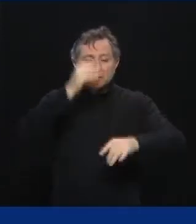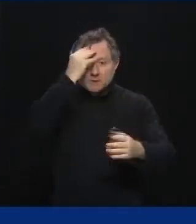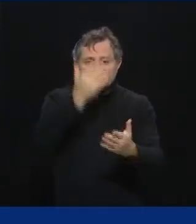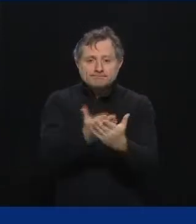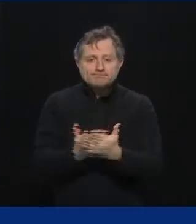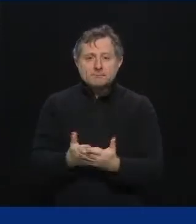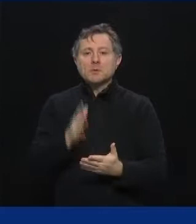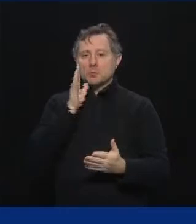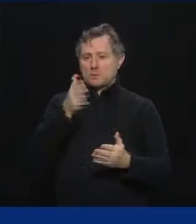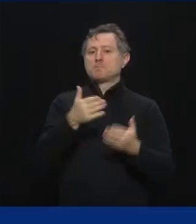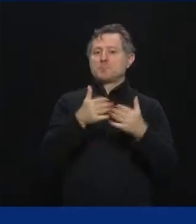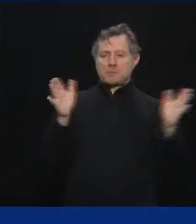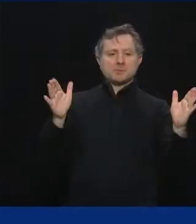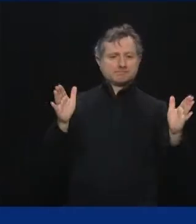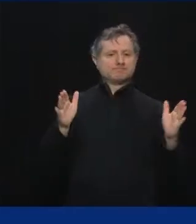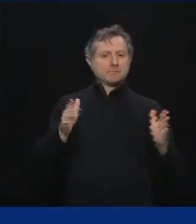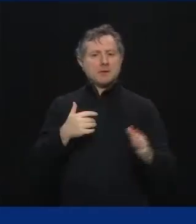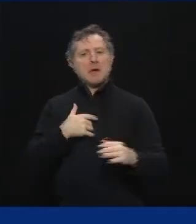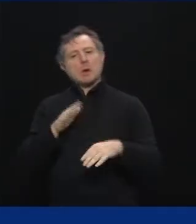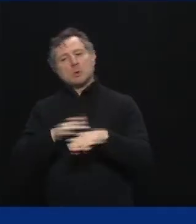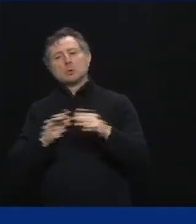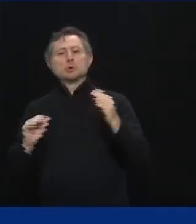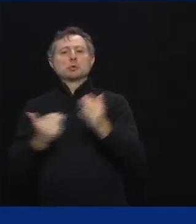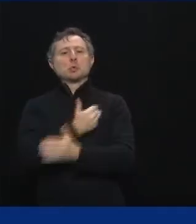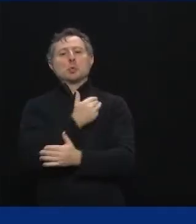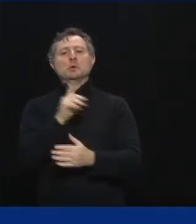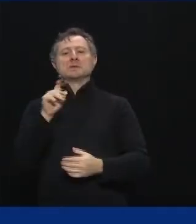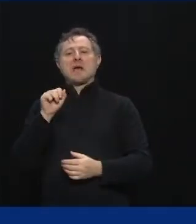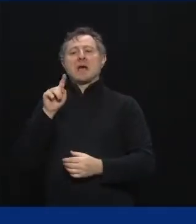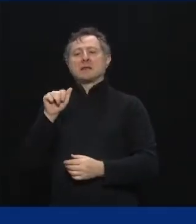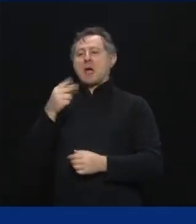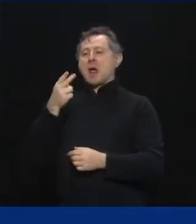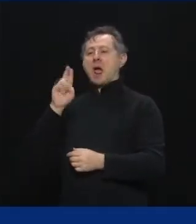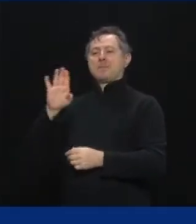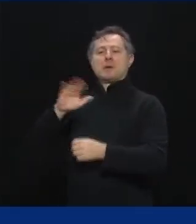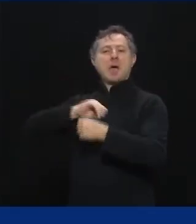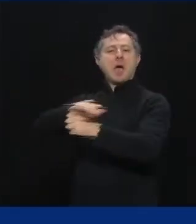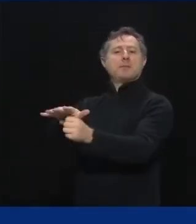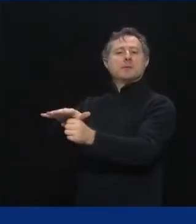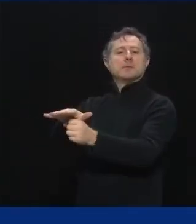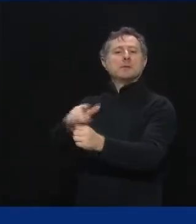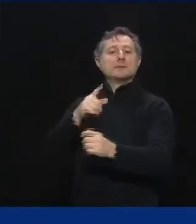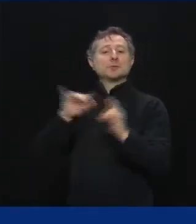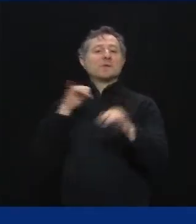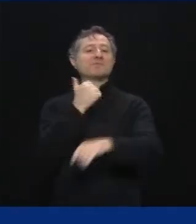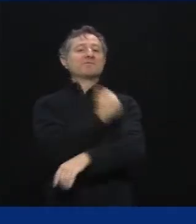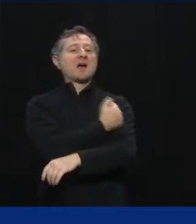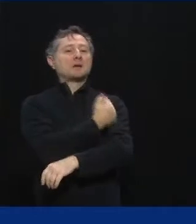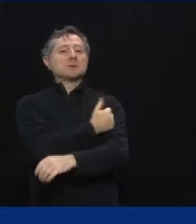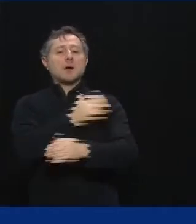GOING TO CONTINUE PROVIDING ALL IT IS INFORMATION AS WE FIND IT AND THIS WILL BE OUT THERE ON